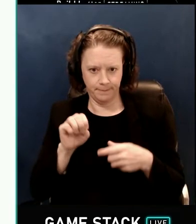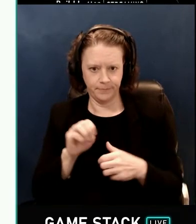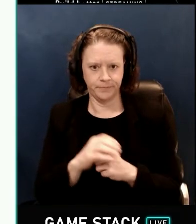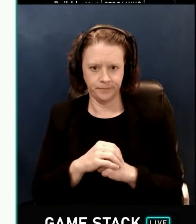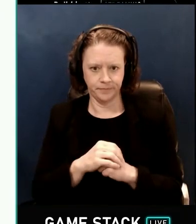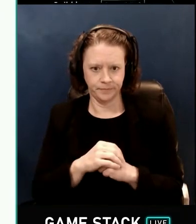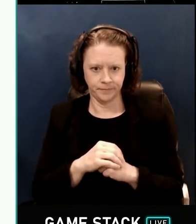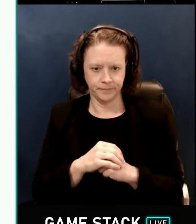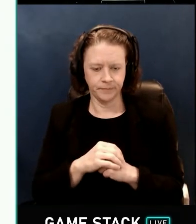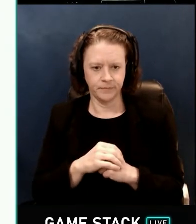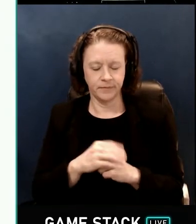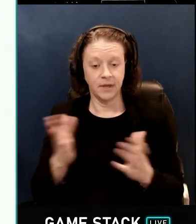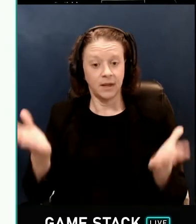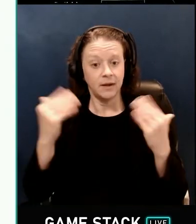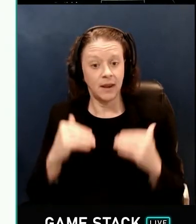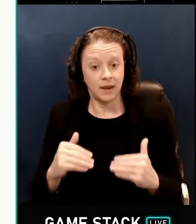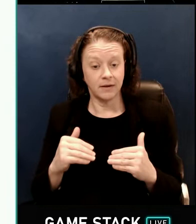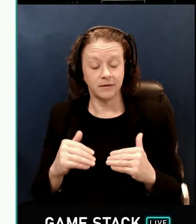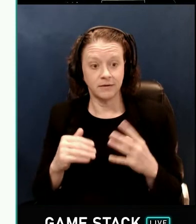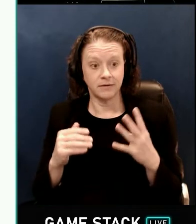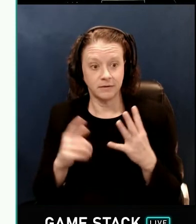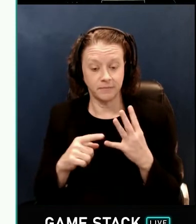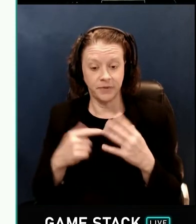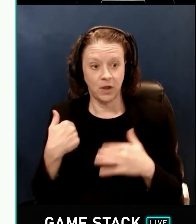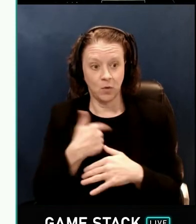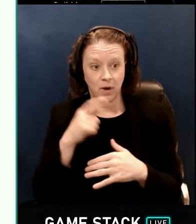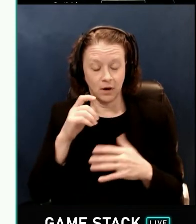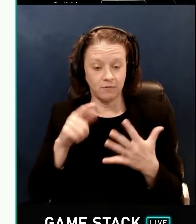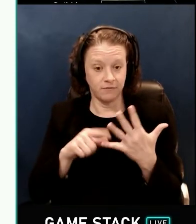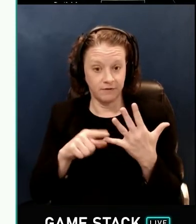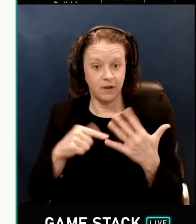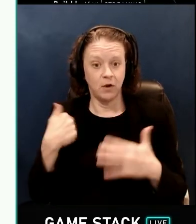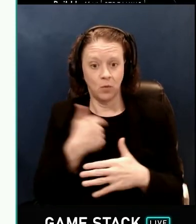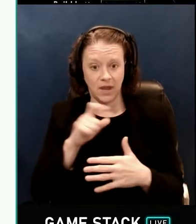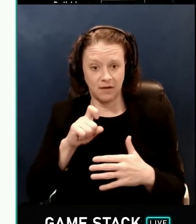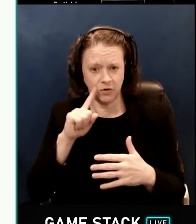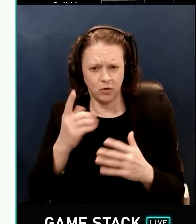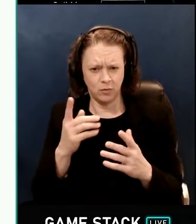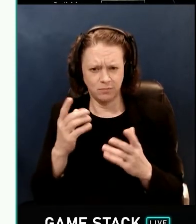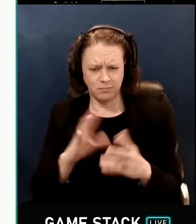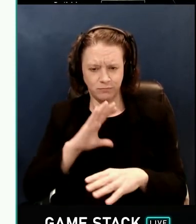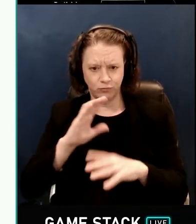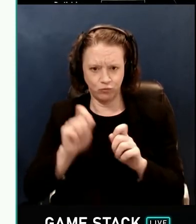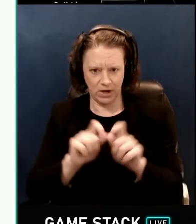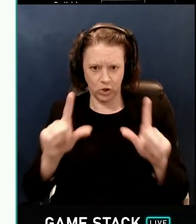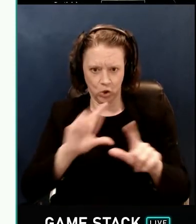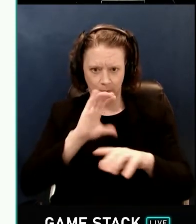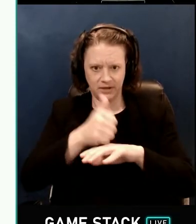Next up, we have to render based on that re- calculated state. So, here's our collision code again from the example,